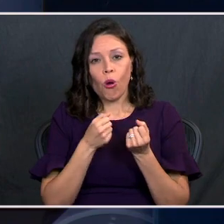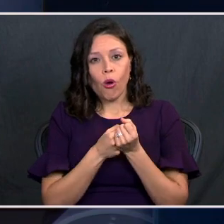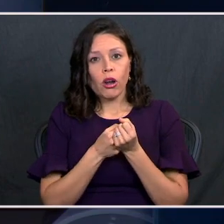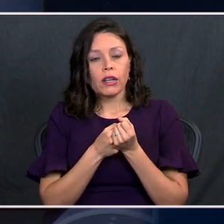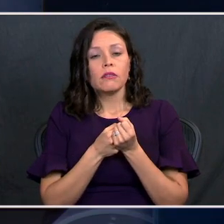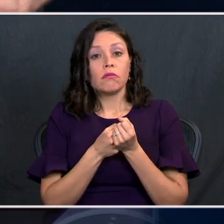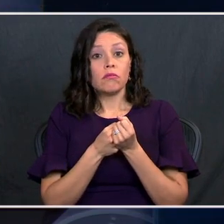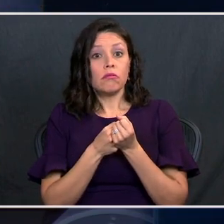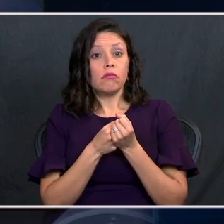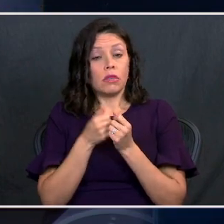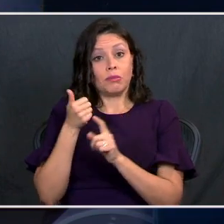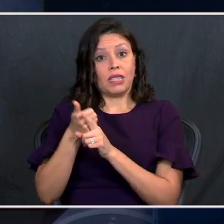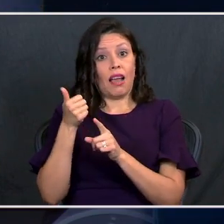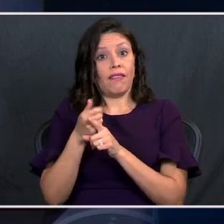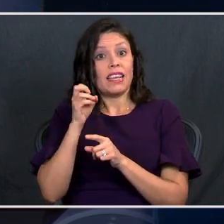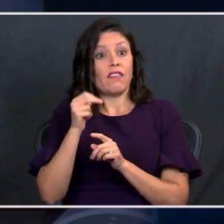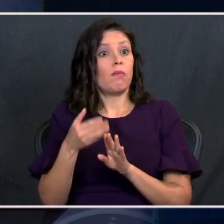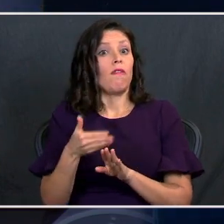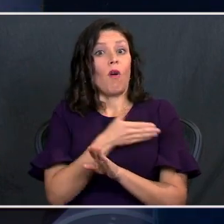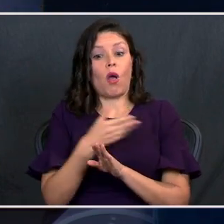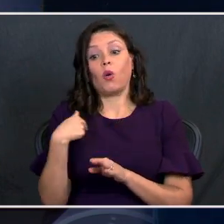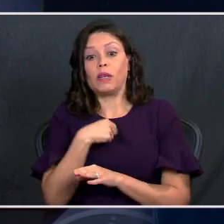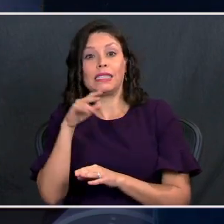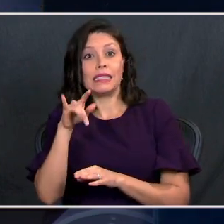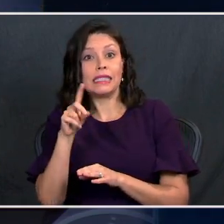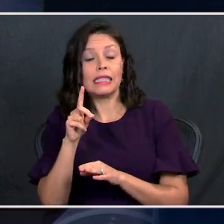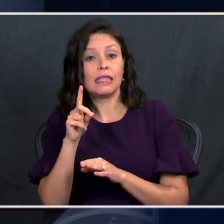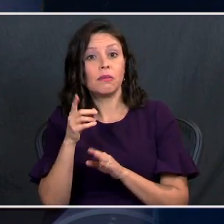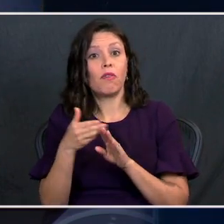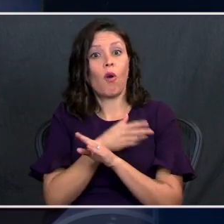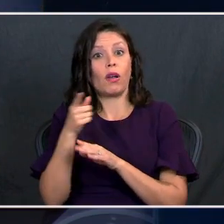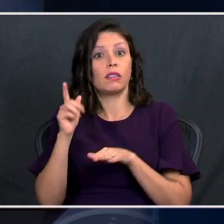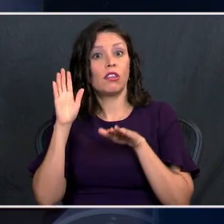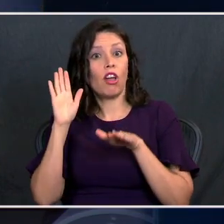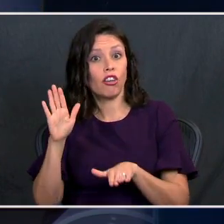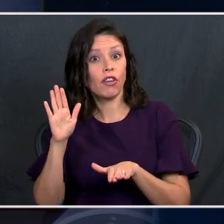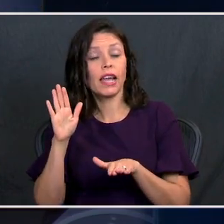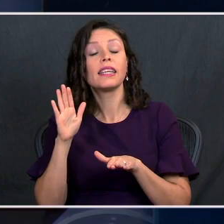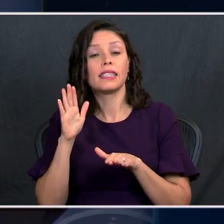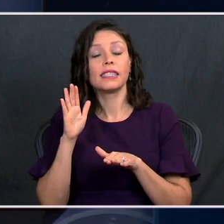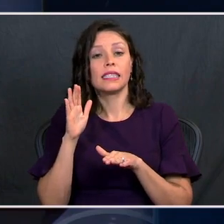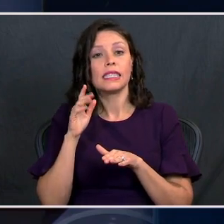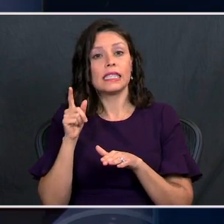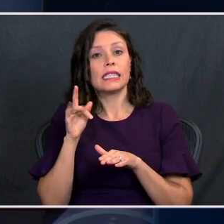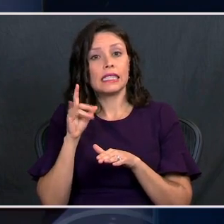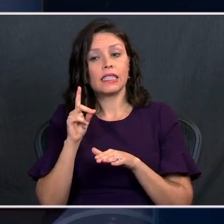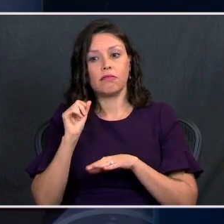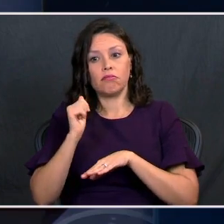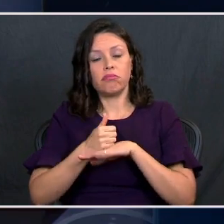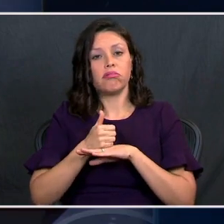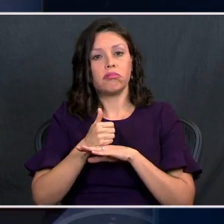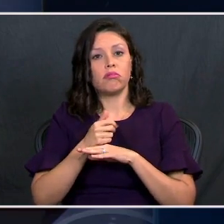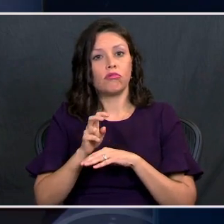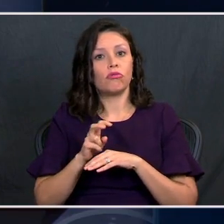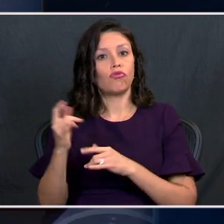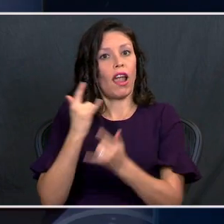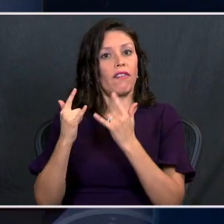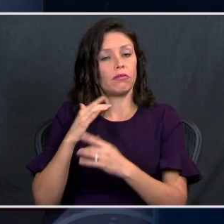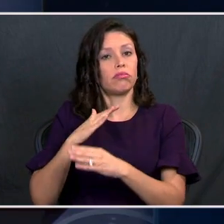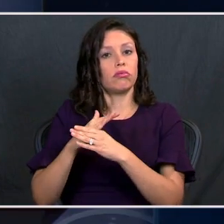and himself, even before -- or we did, I should say, even before he was inaugurated -- steps, travel restrictions in order to keep the American people safe